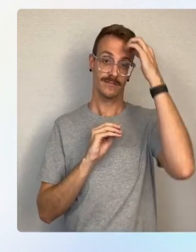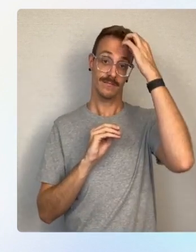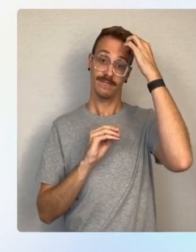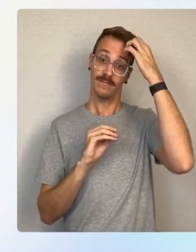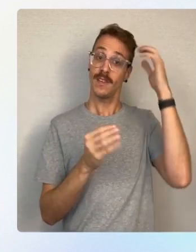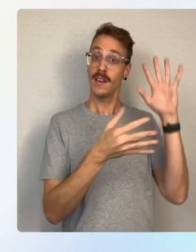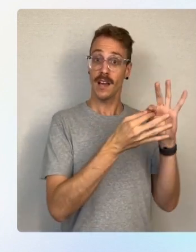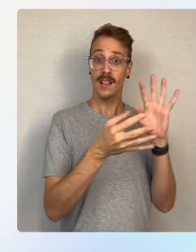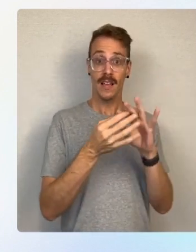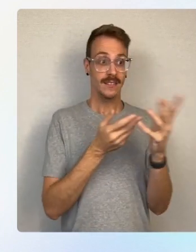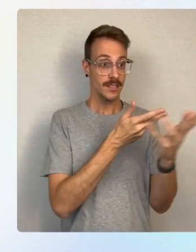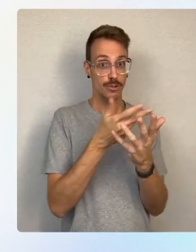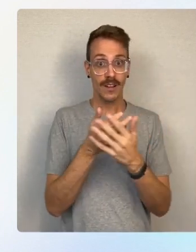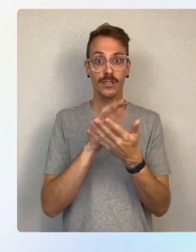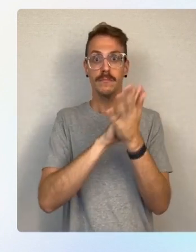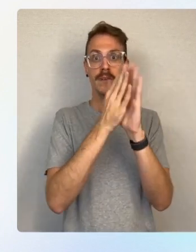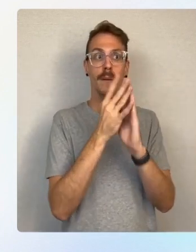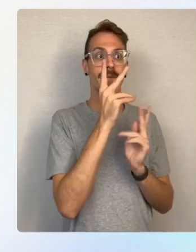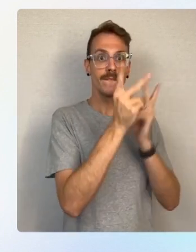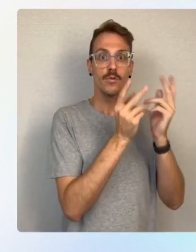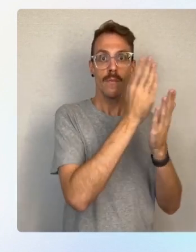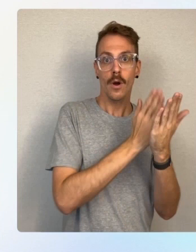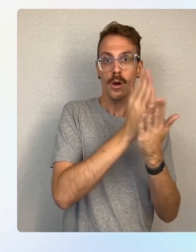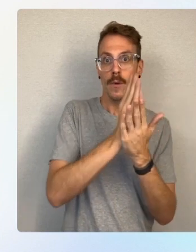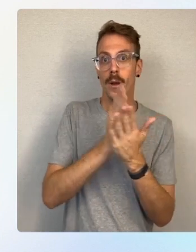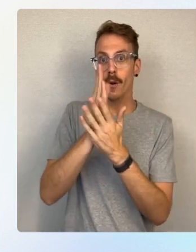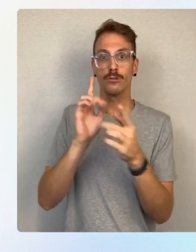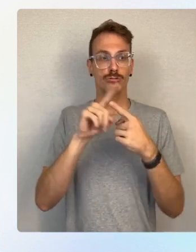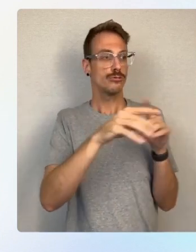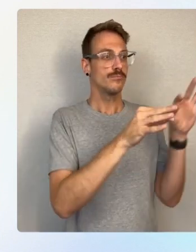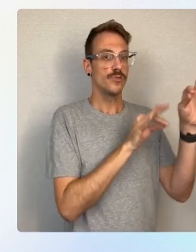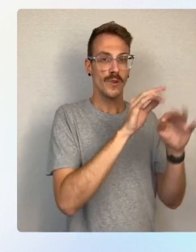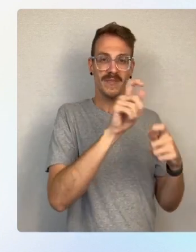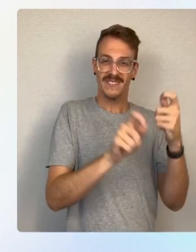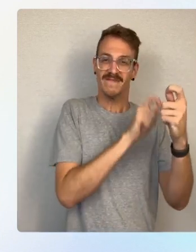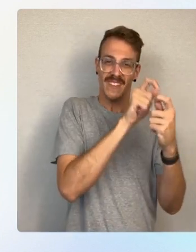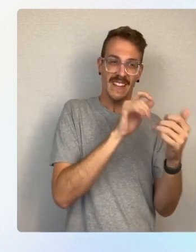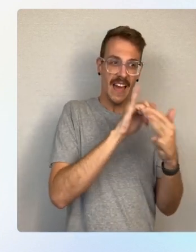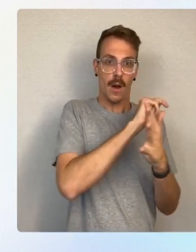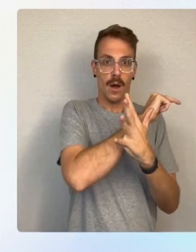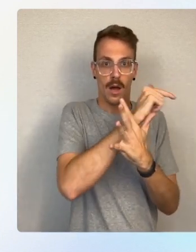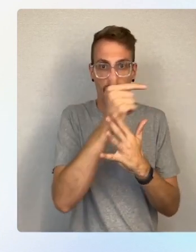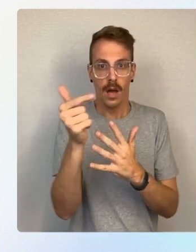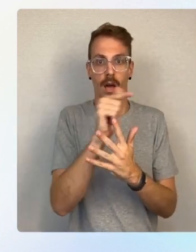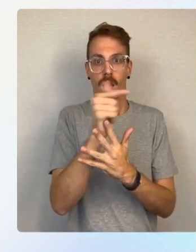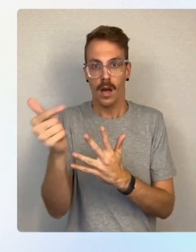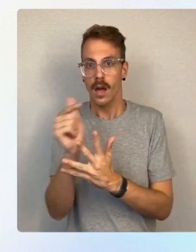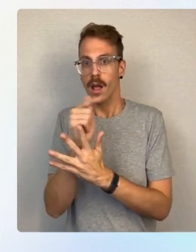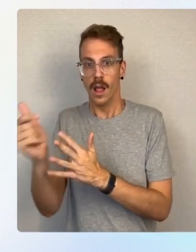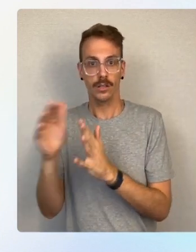By connecting interactions together as visual components, you describe exactly how you want your experience